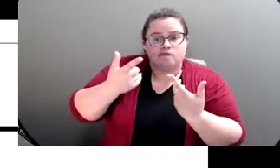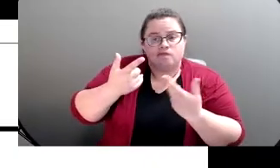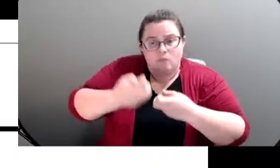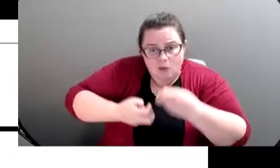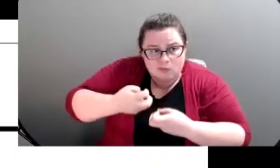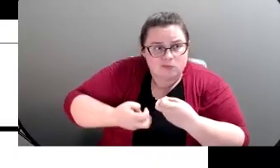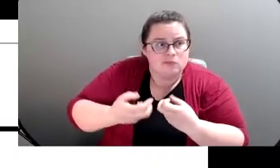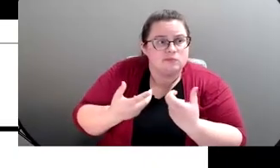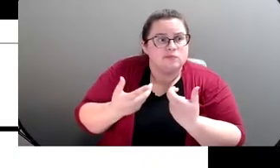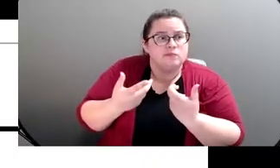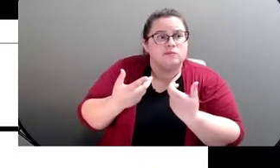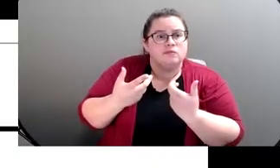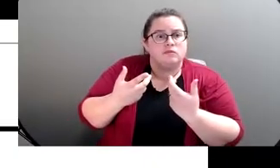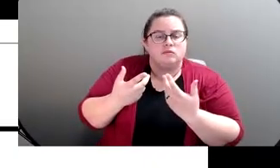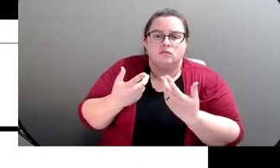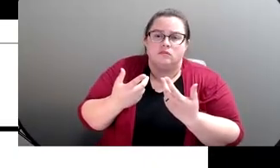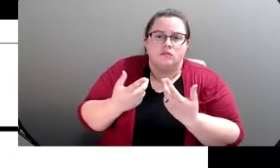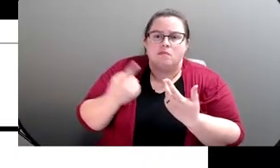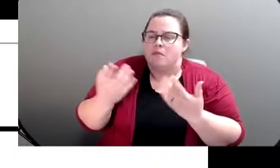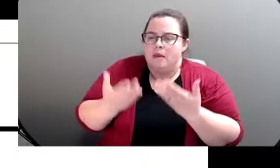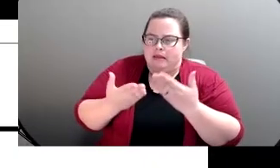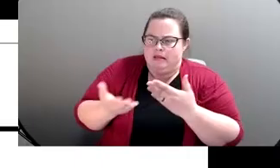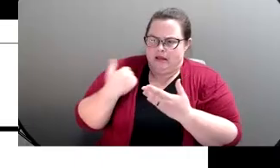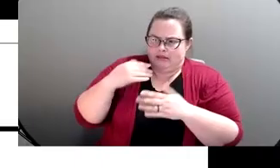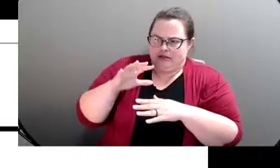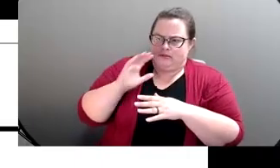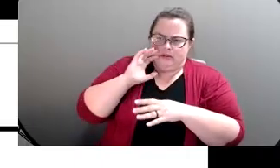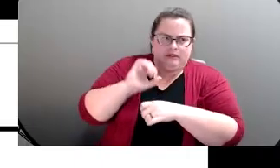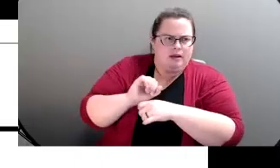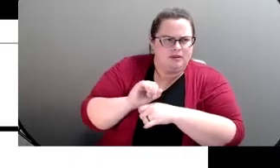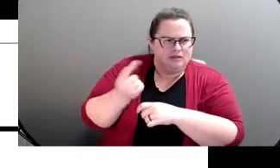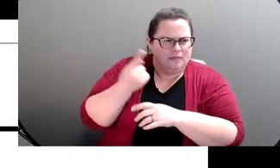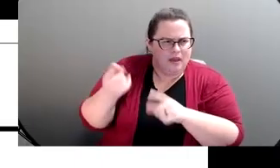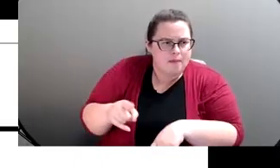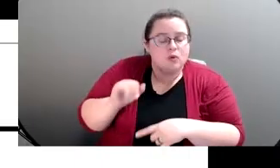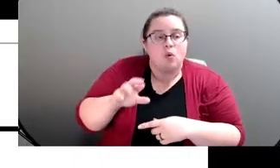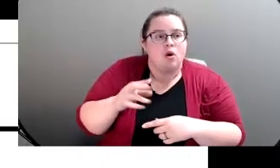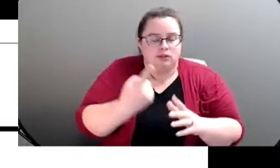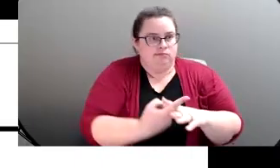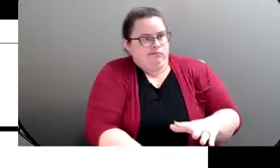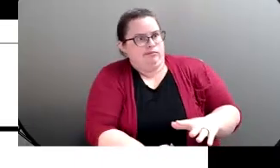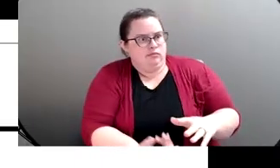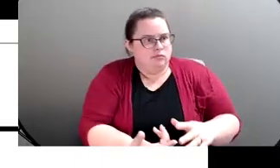something happened on their last assignment or they just disappeared, reaching out to them